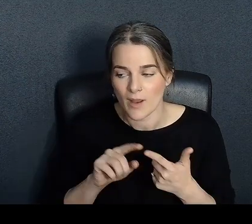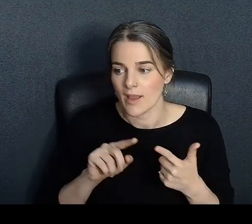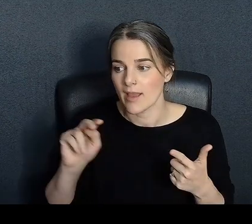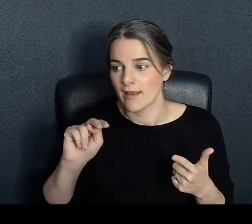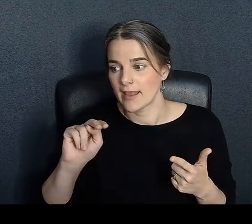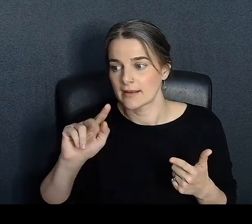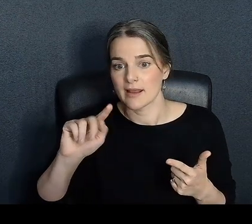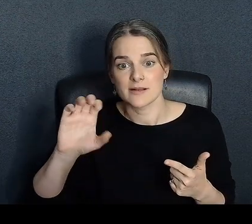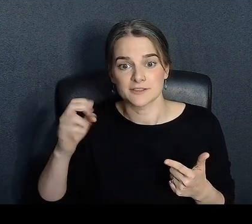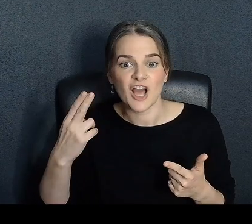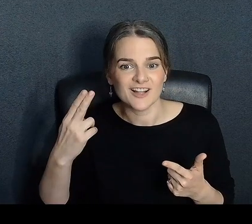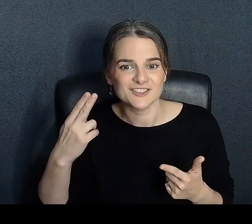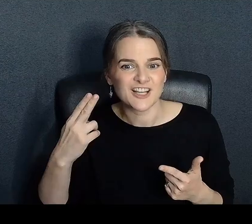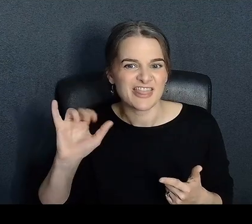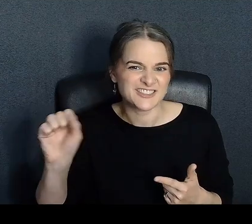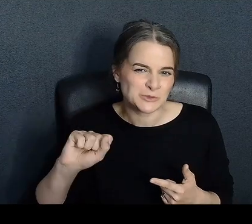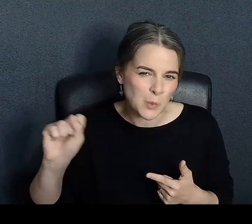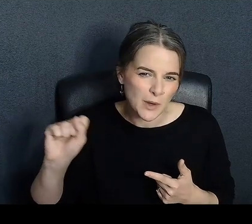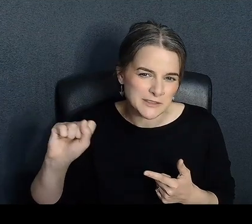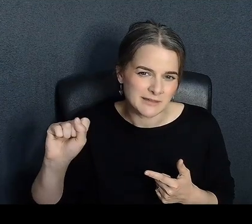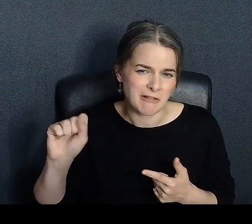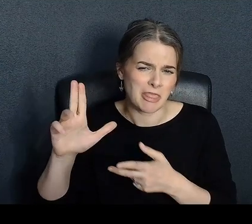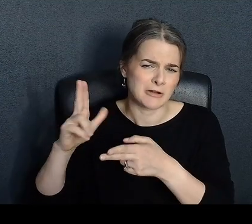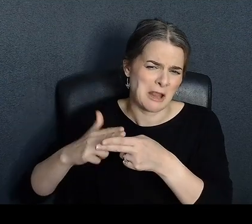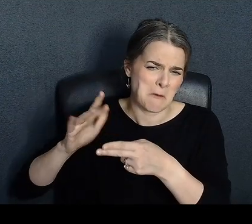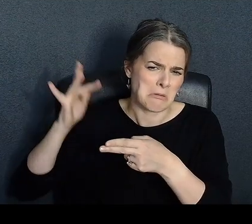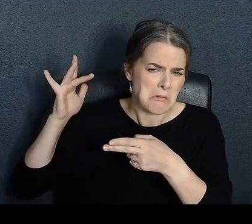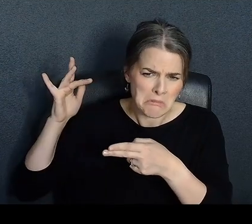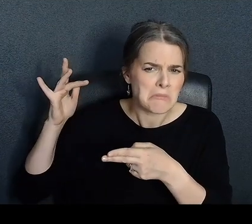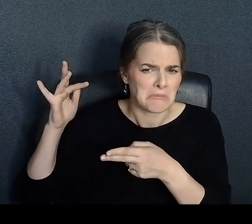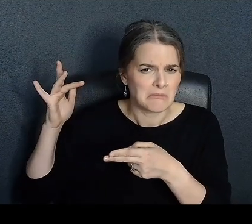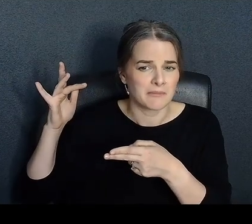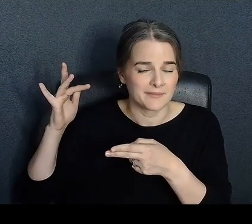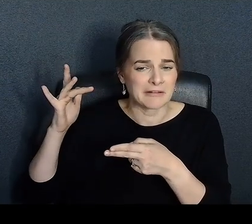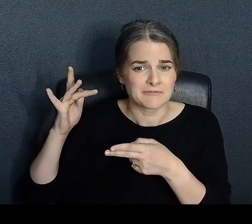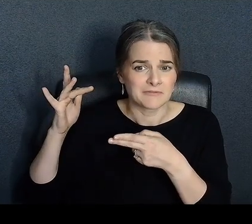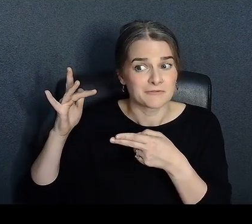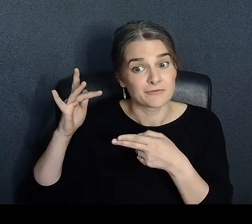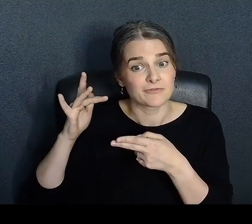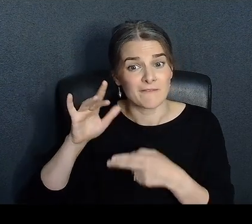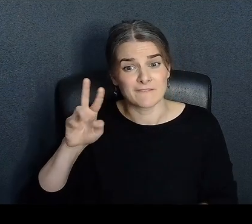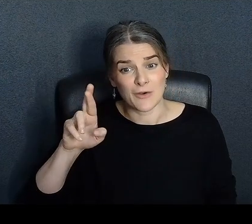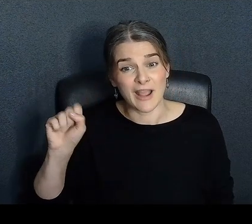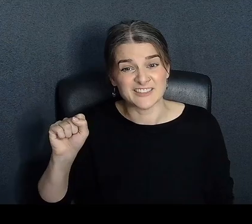Sorenson is a big name in relay video calls and things.